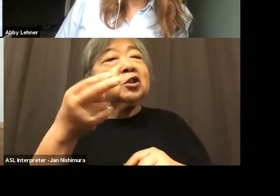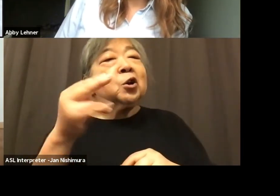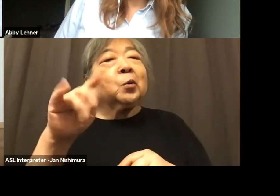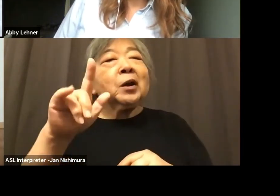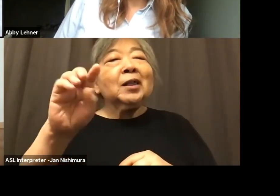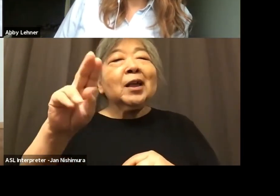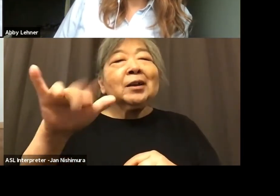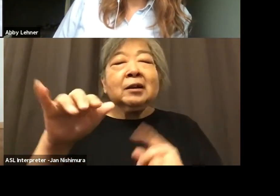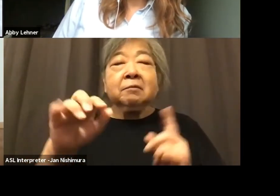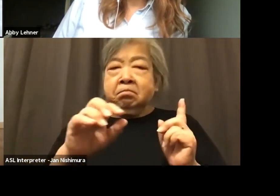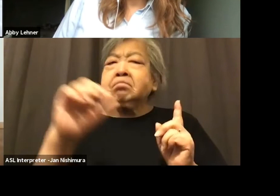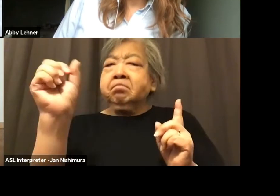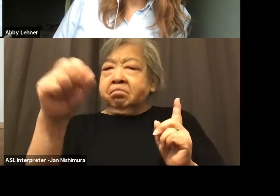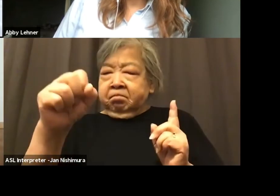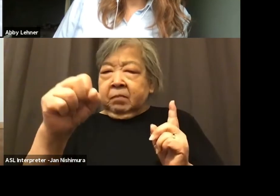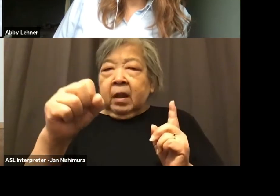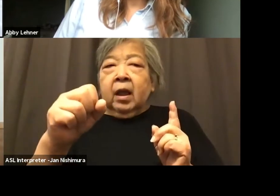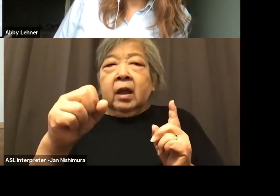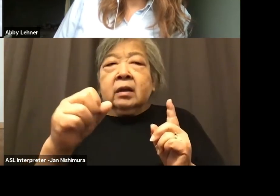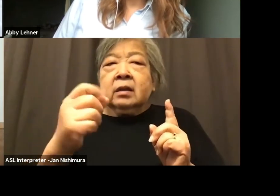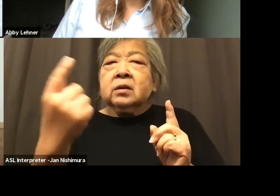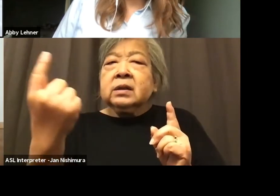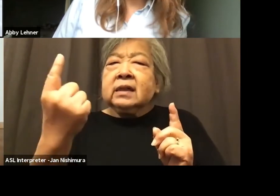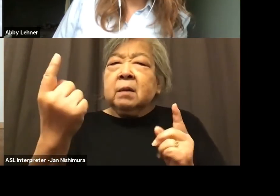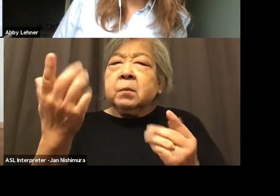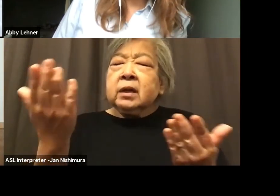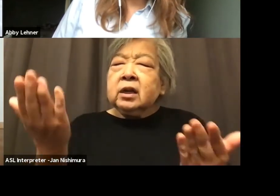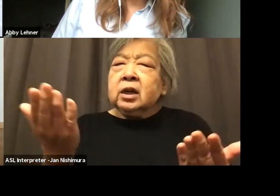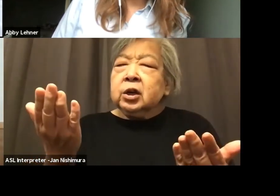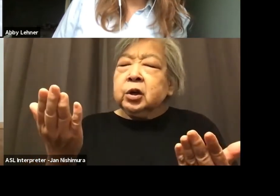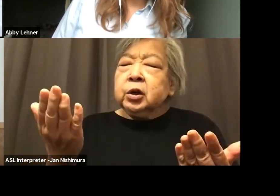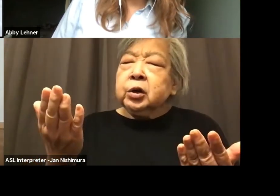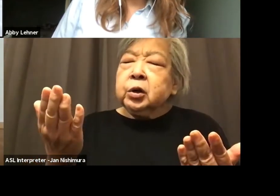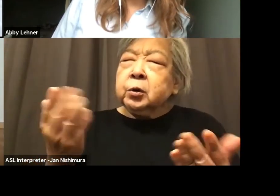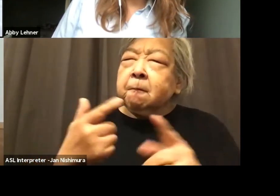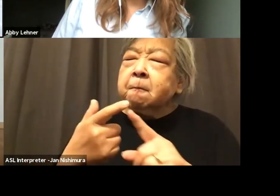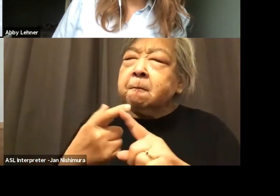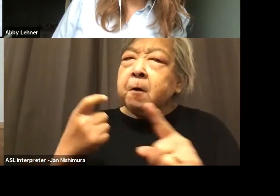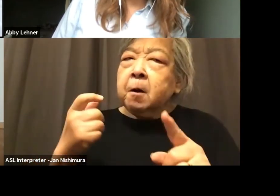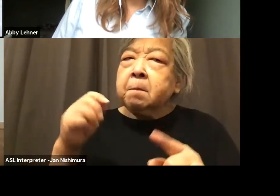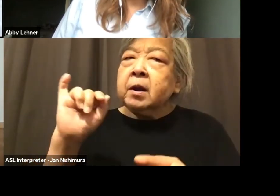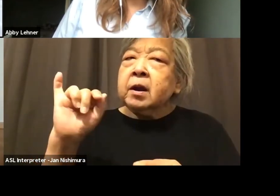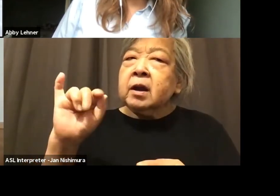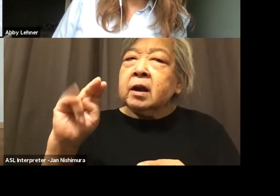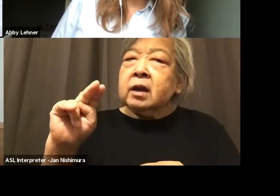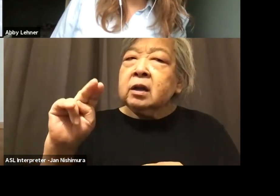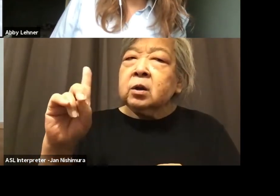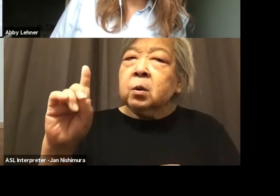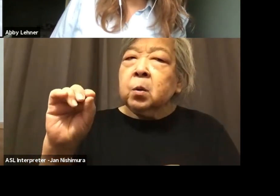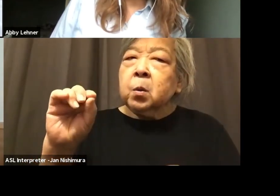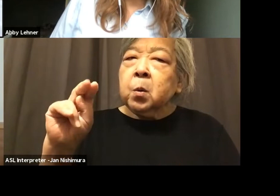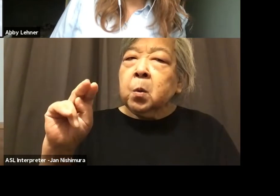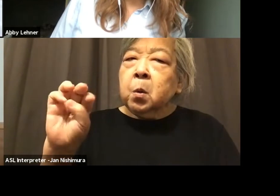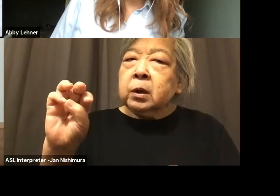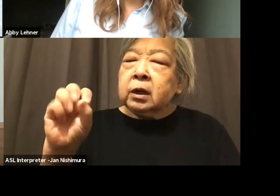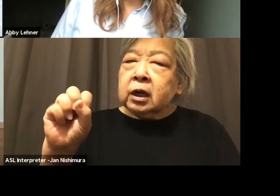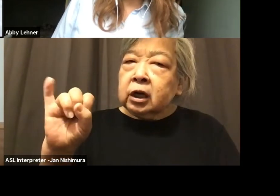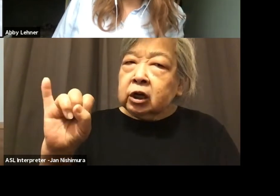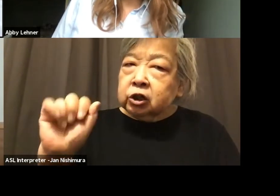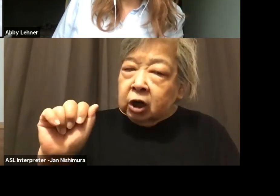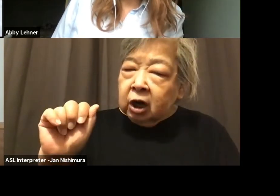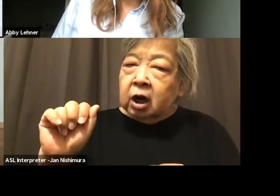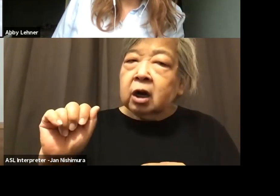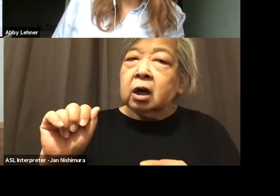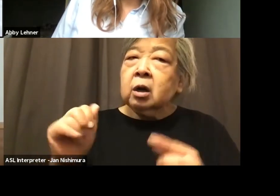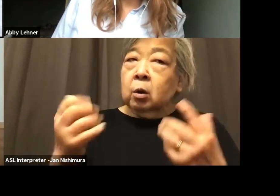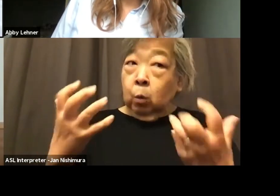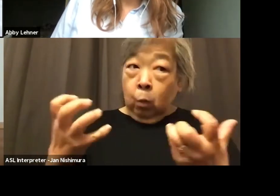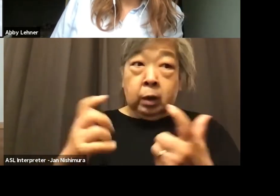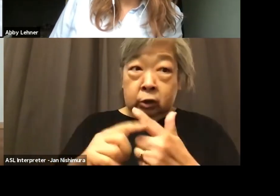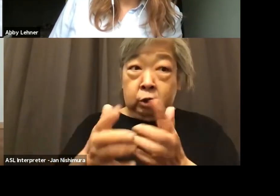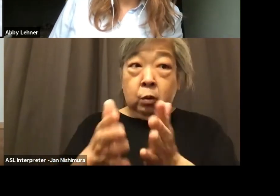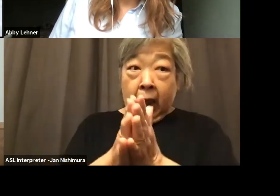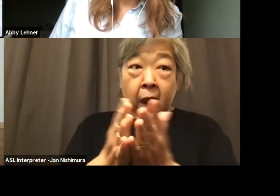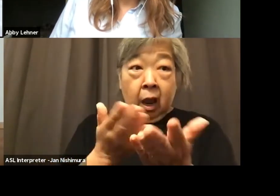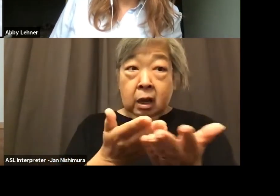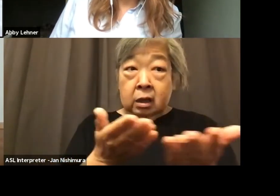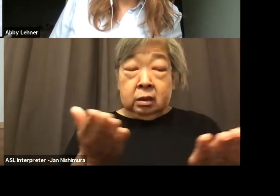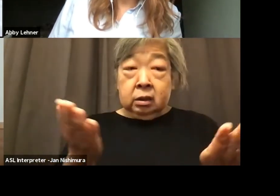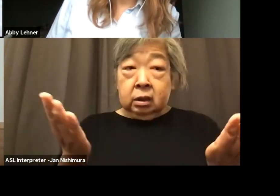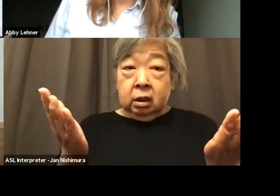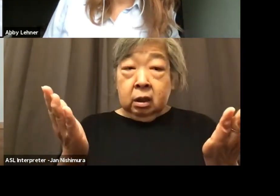There is someone here from Indonesia and she wants to ask everyone, is there a disability